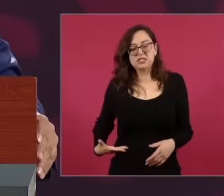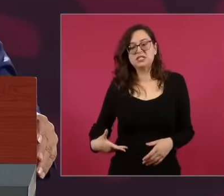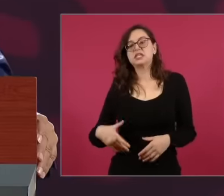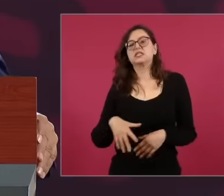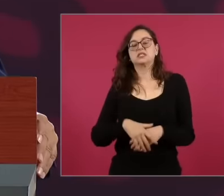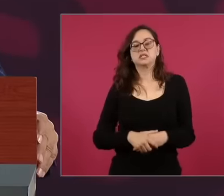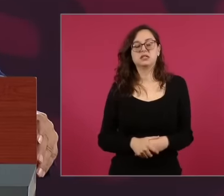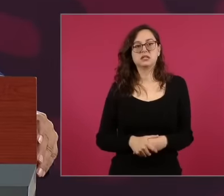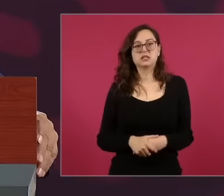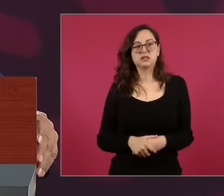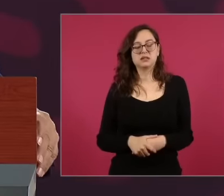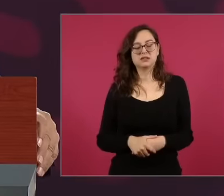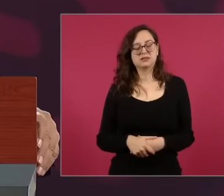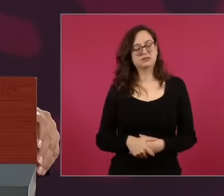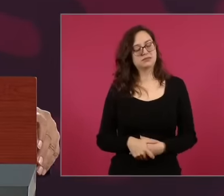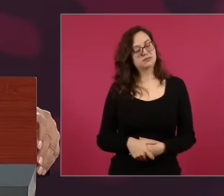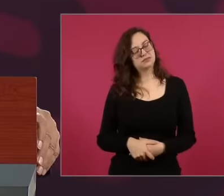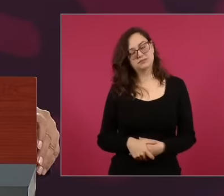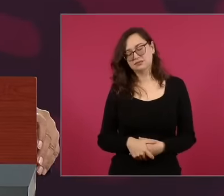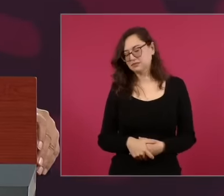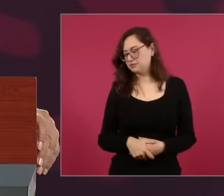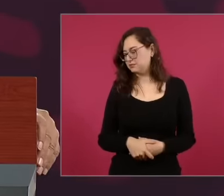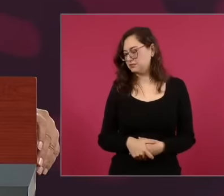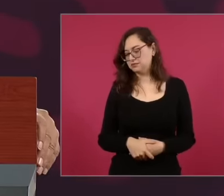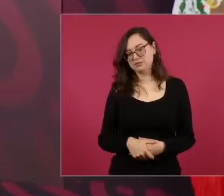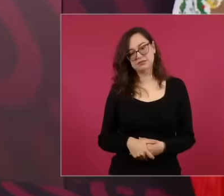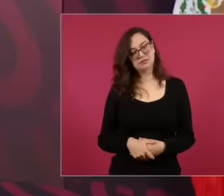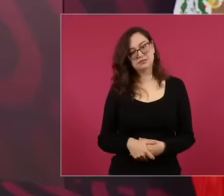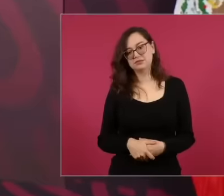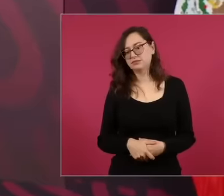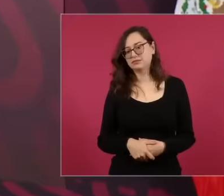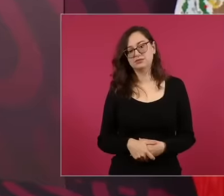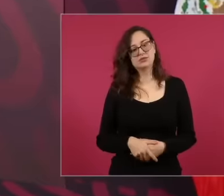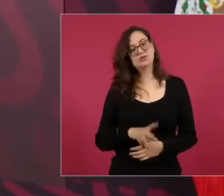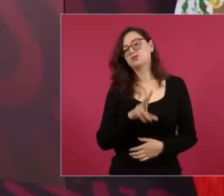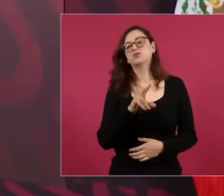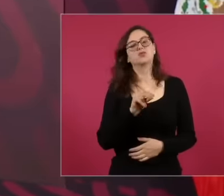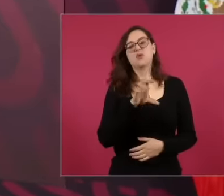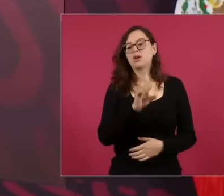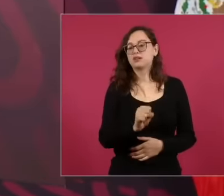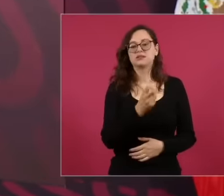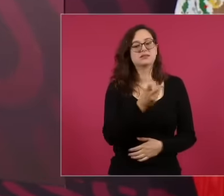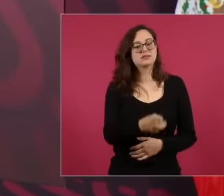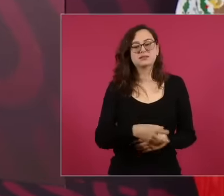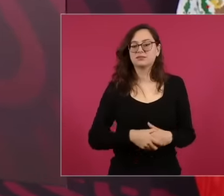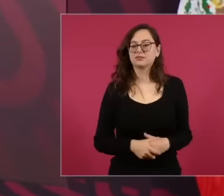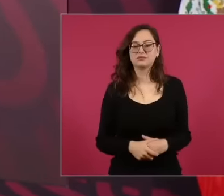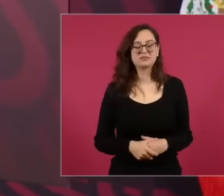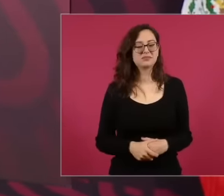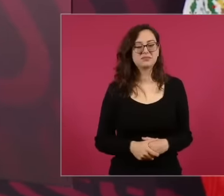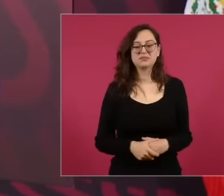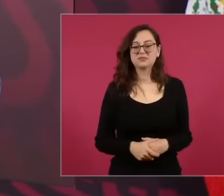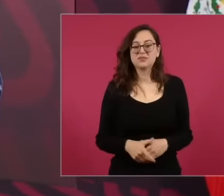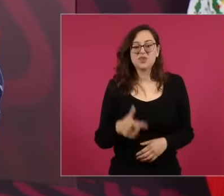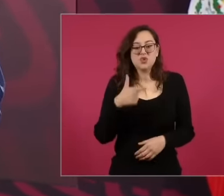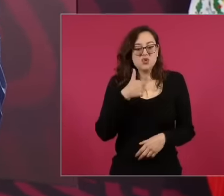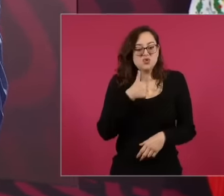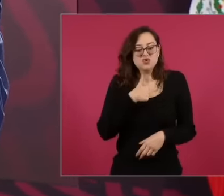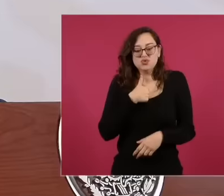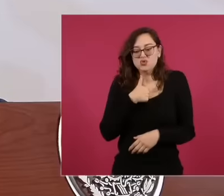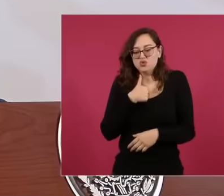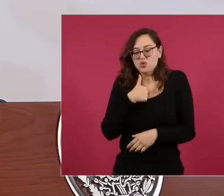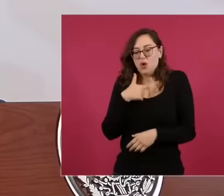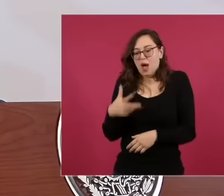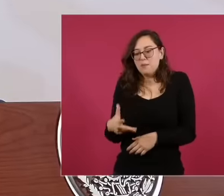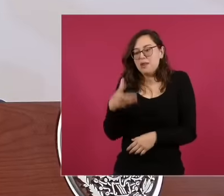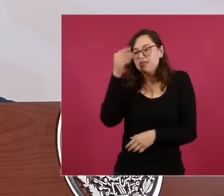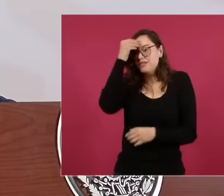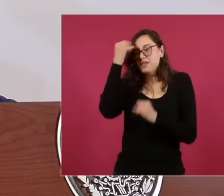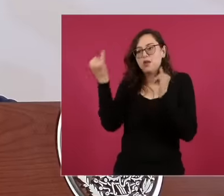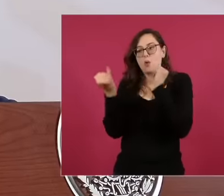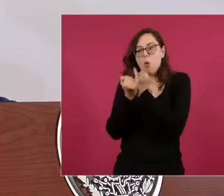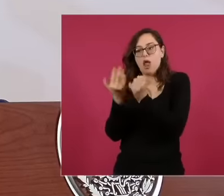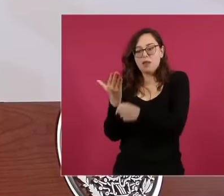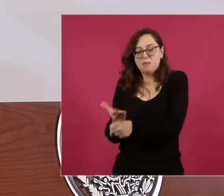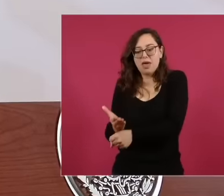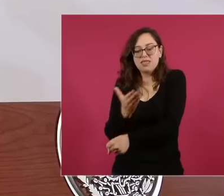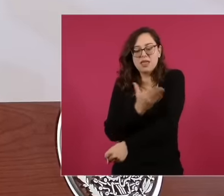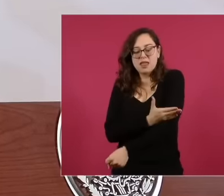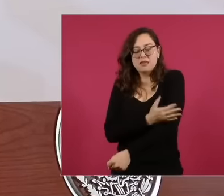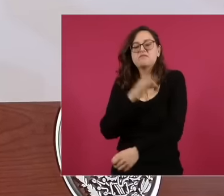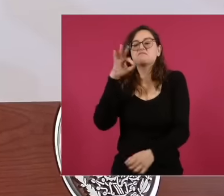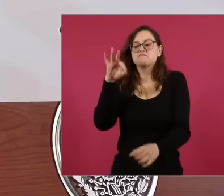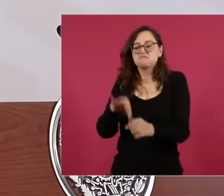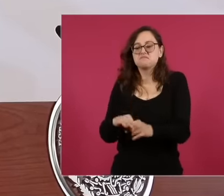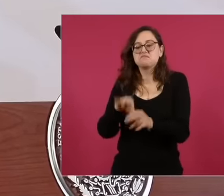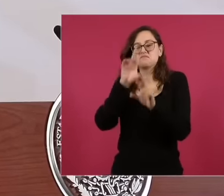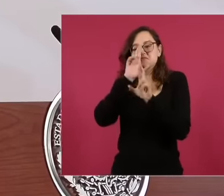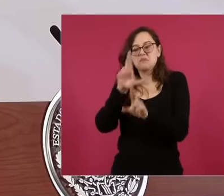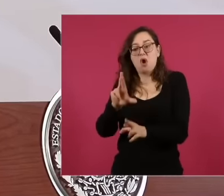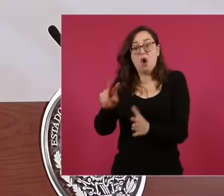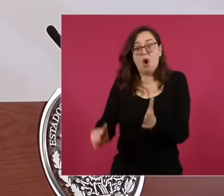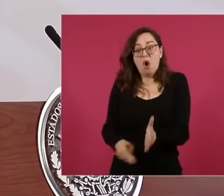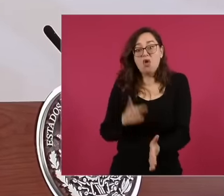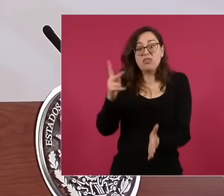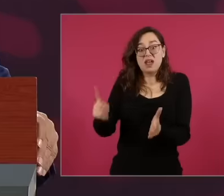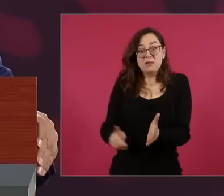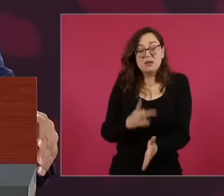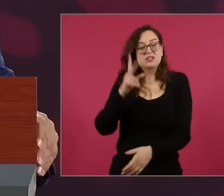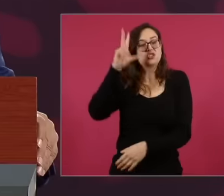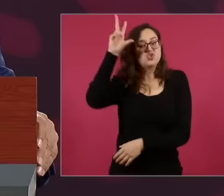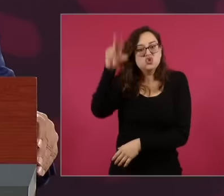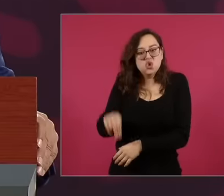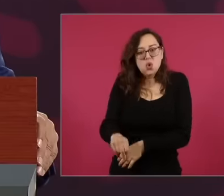please understand, I am a Maderista, I am a supporter of effective suffrage, no reelection